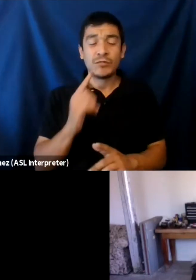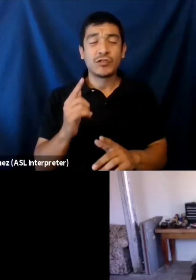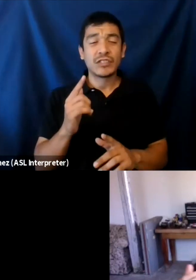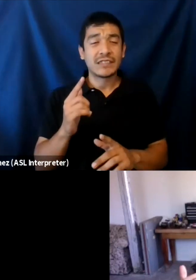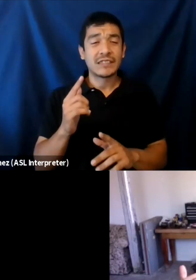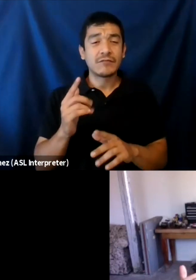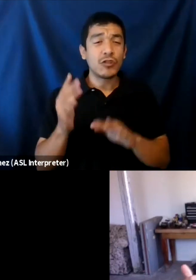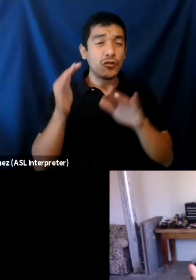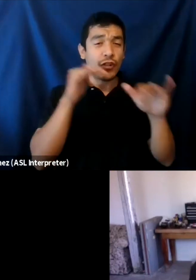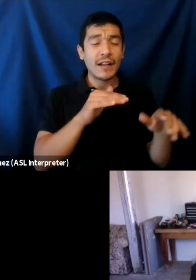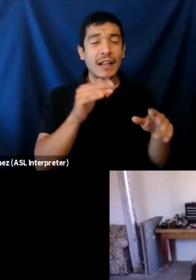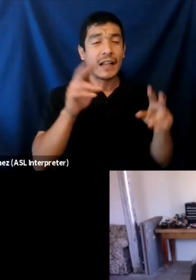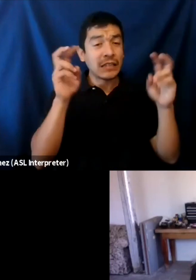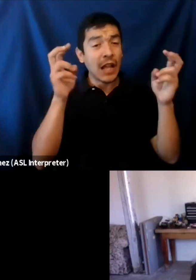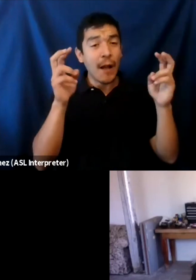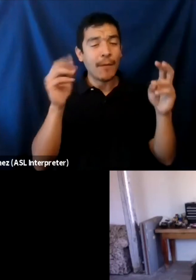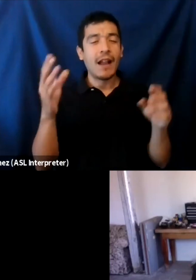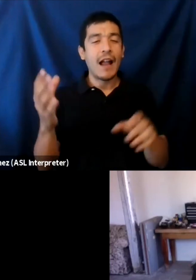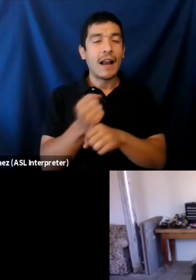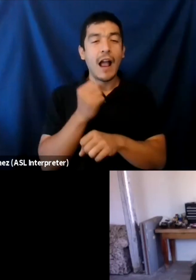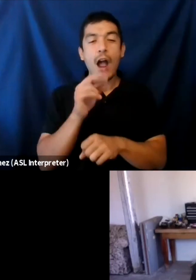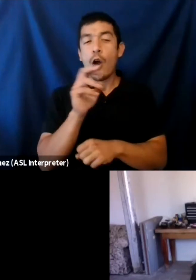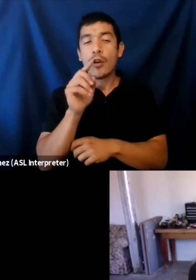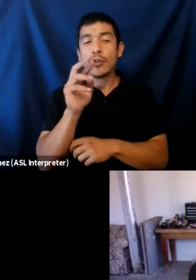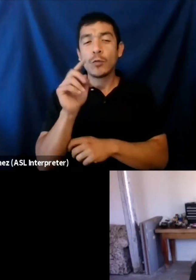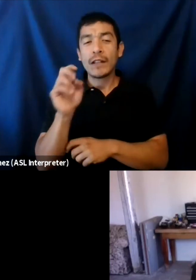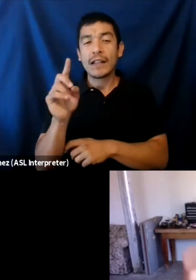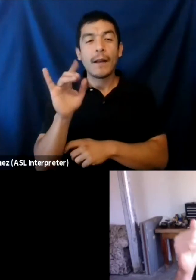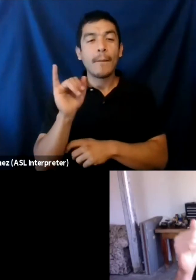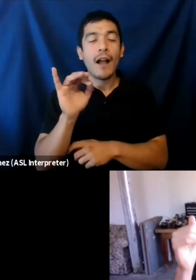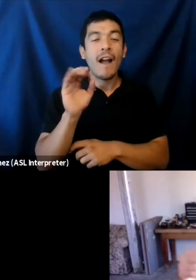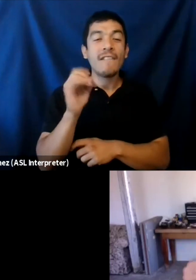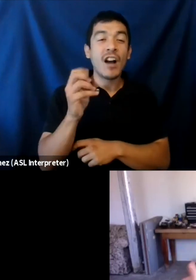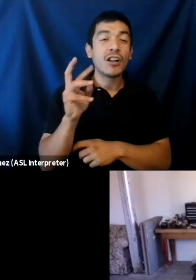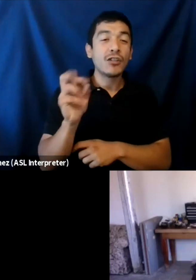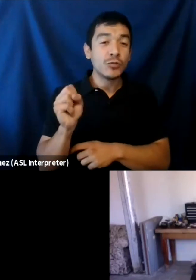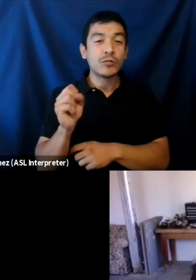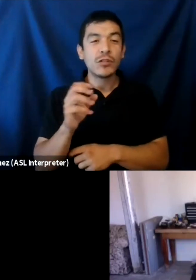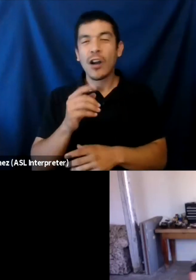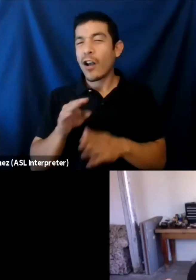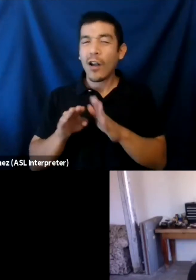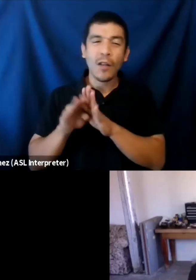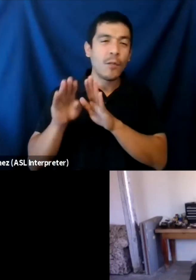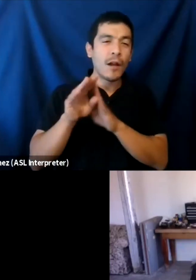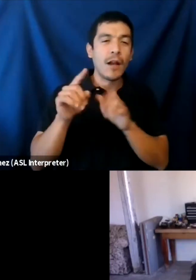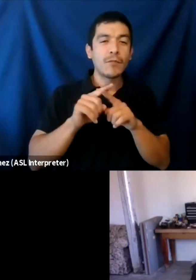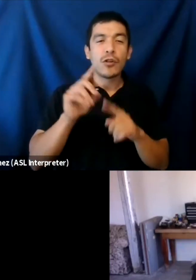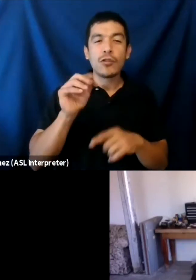and got trended by like, retweeted by Fox news anchors and all the way up to like Donald Trump Jr.